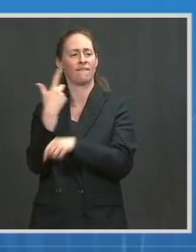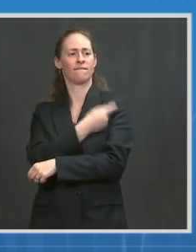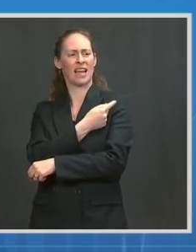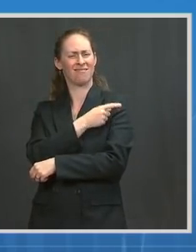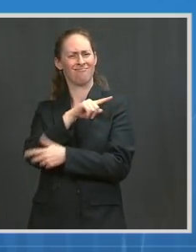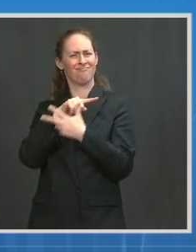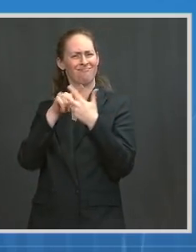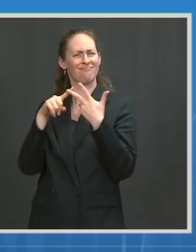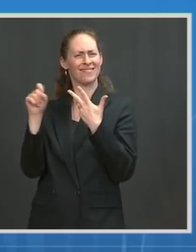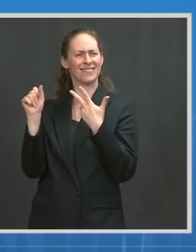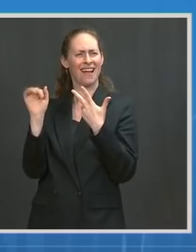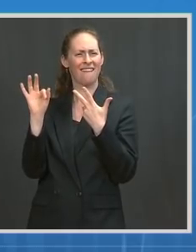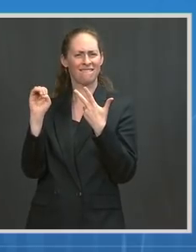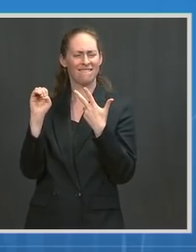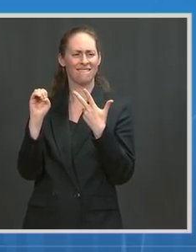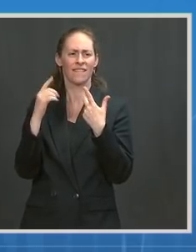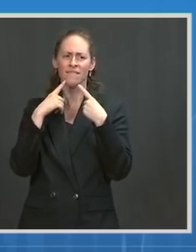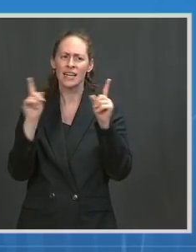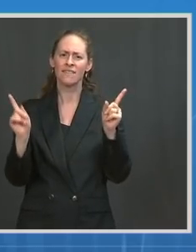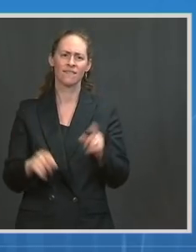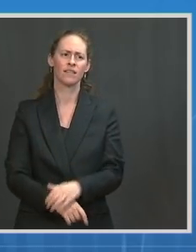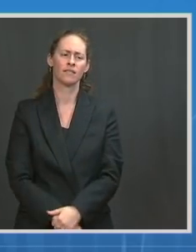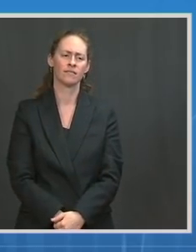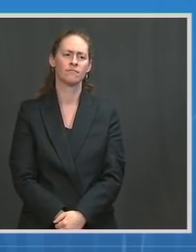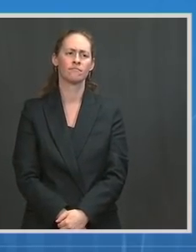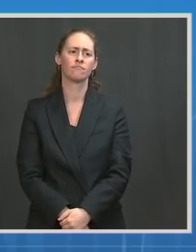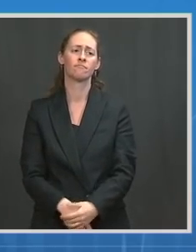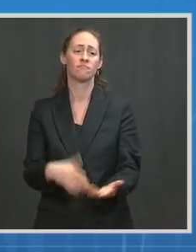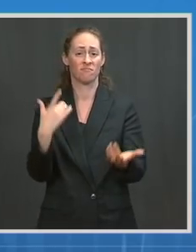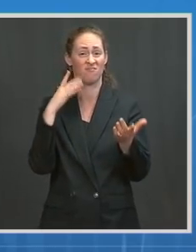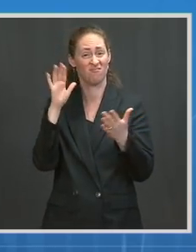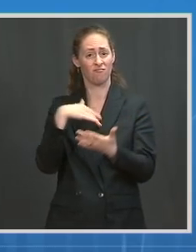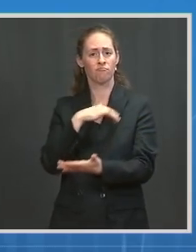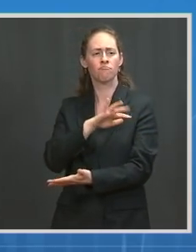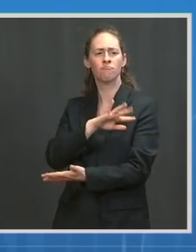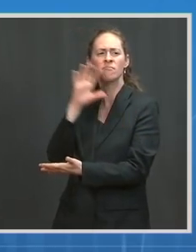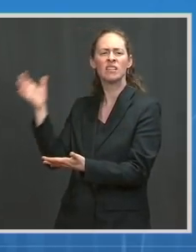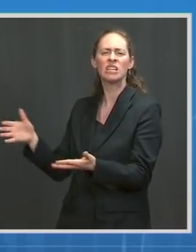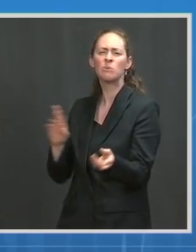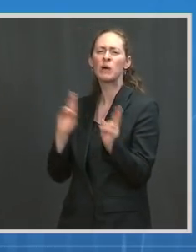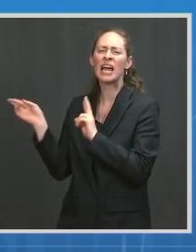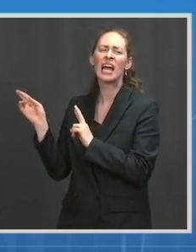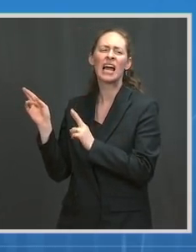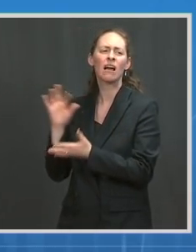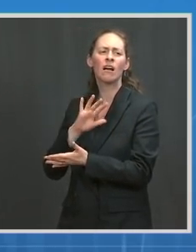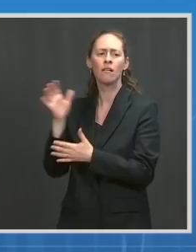because we have an adequate supply of those vaccines for everyone 12 years and older in this country.